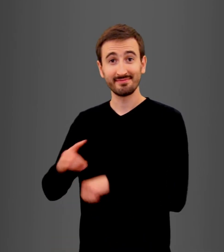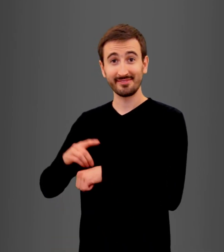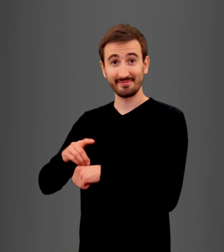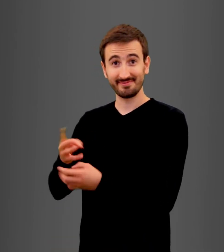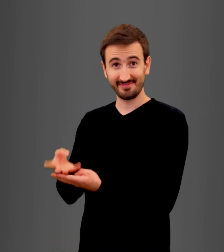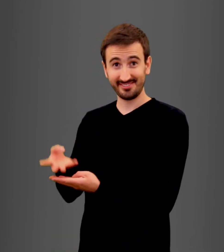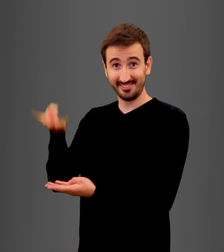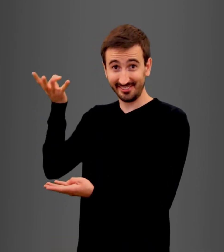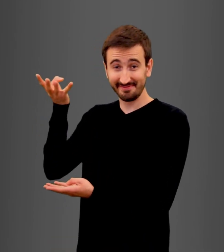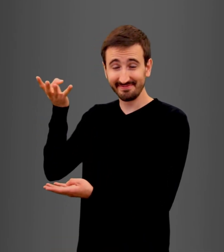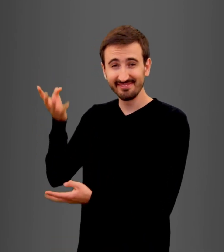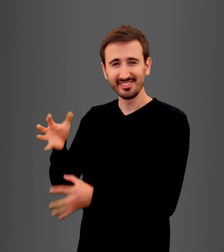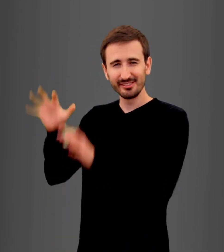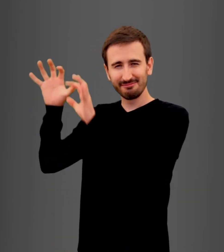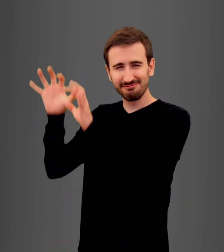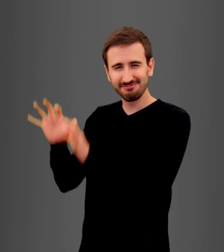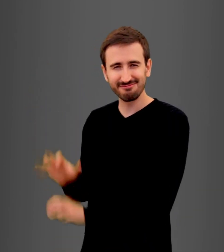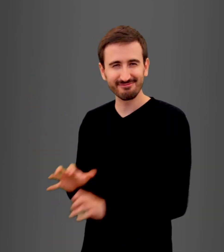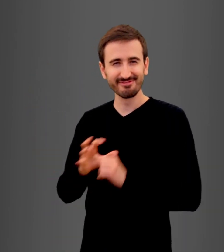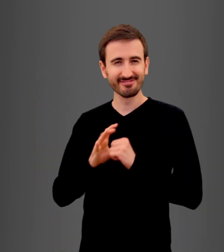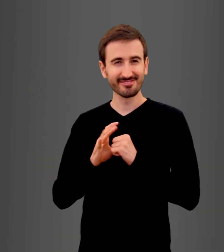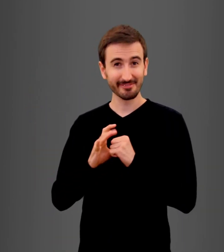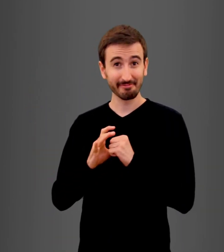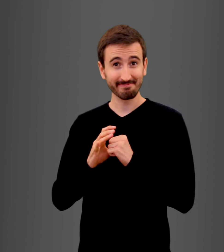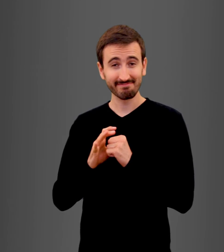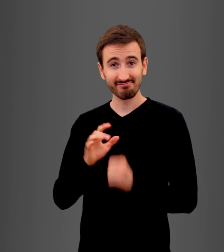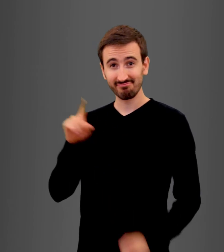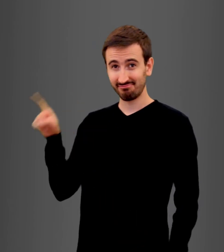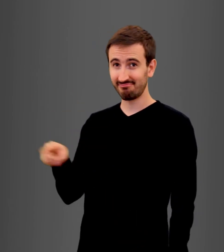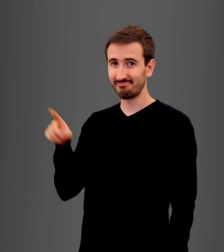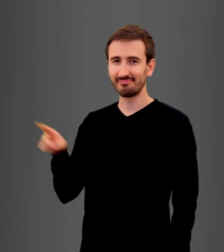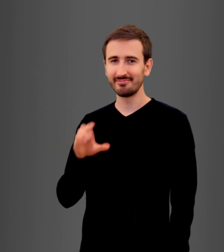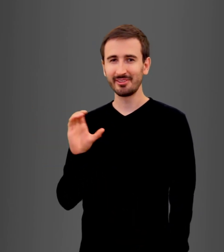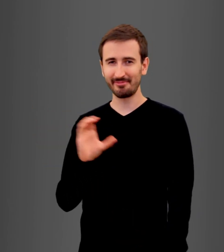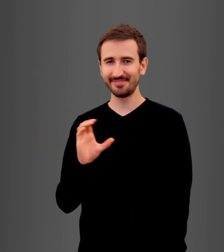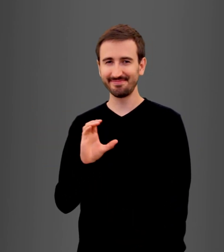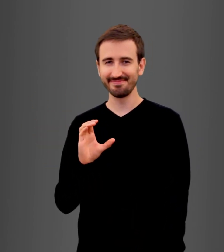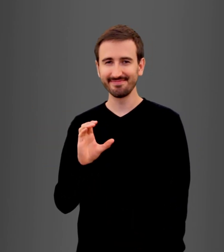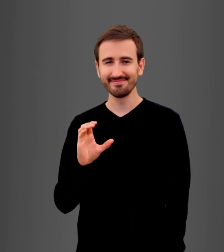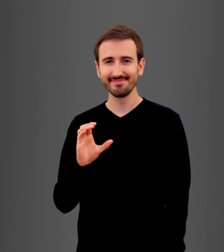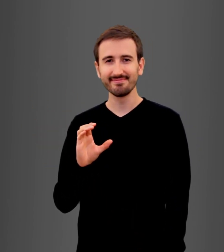The diamond lattice is filled with carbon atoms.